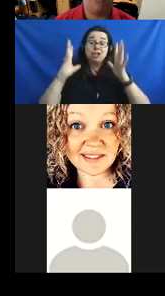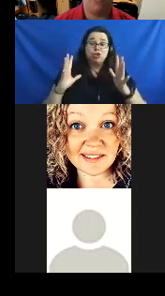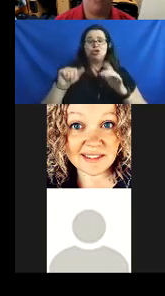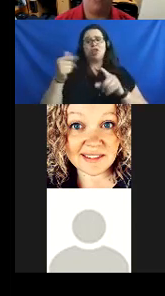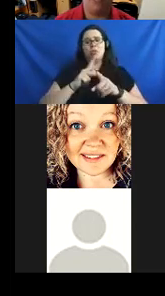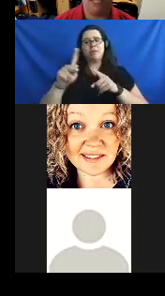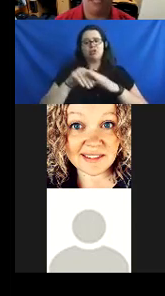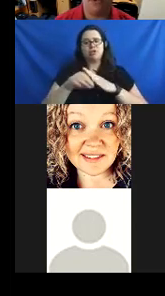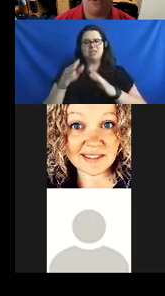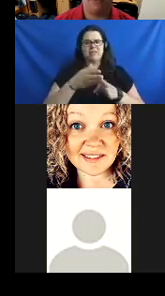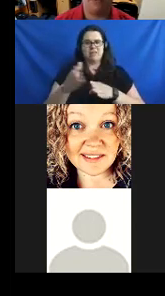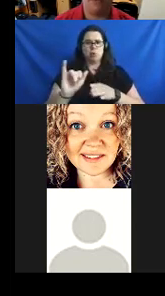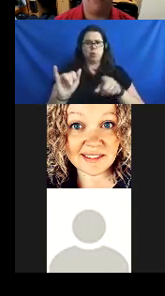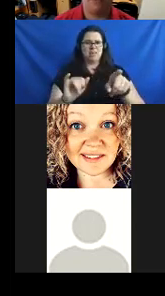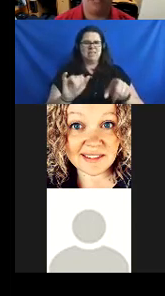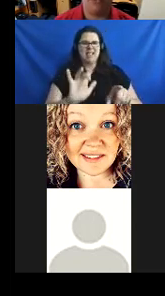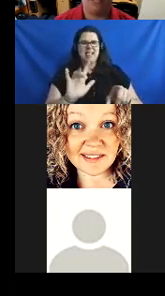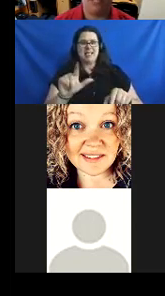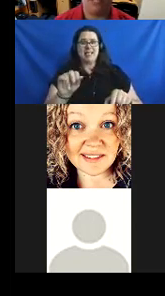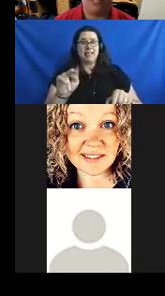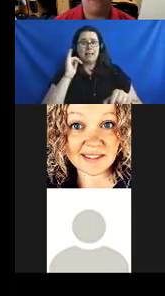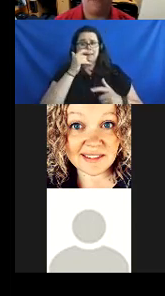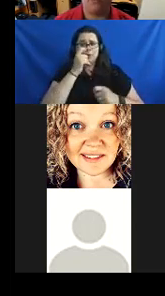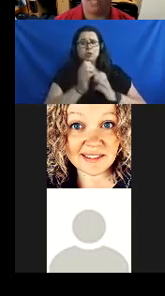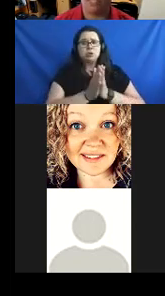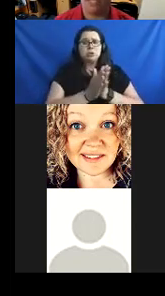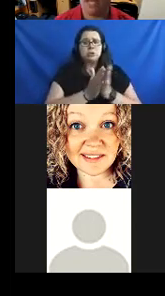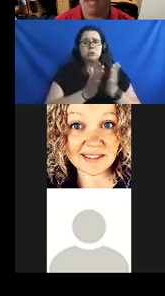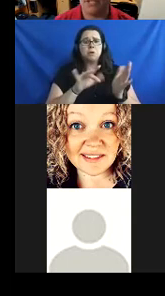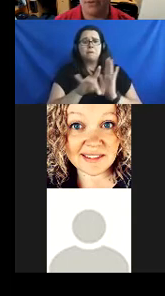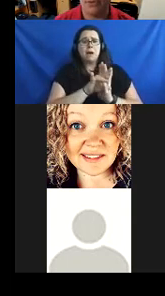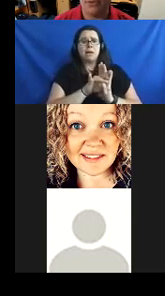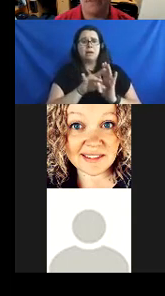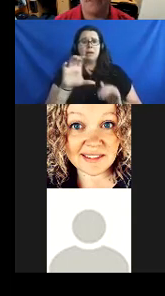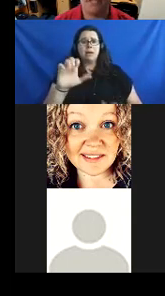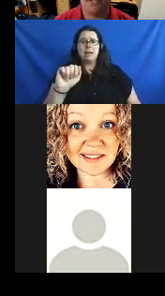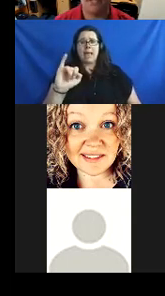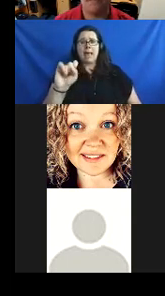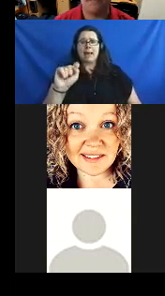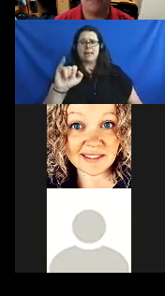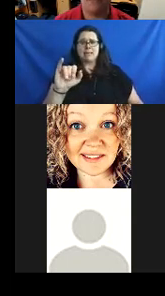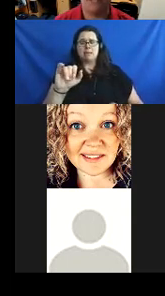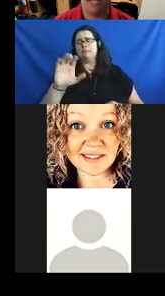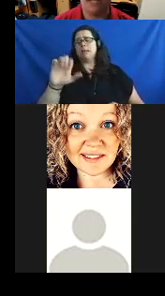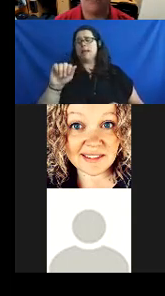THERE IS A LINK IF YOU ARE INTERESTED IN LOCATING A CATIS NEAR YOU.